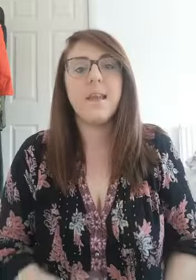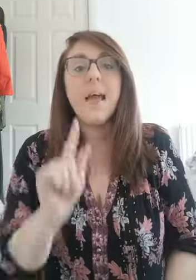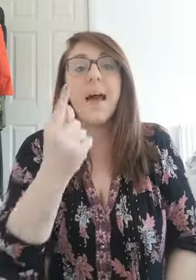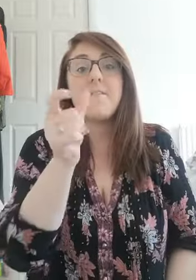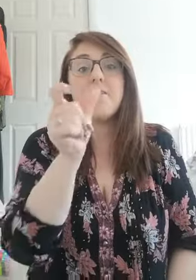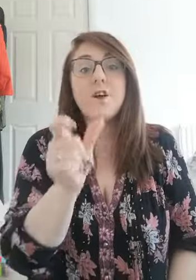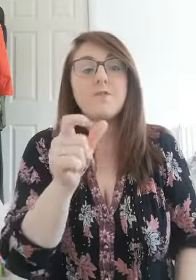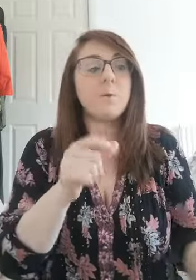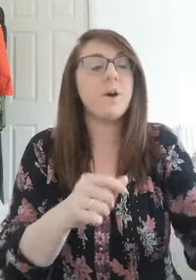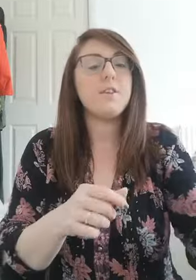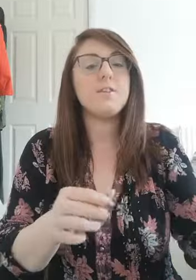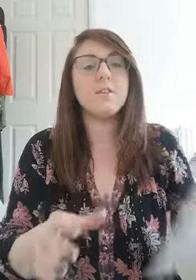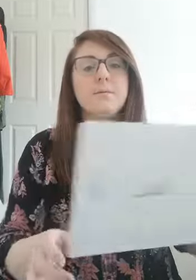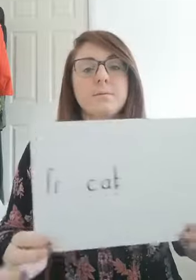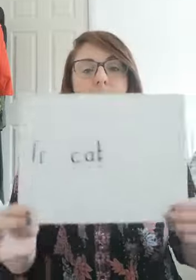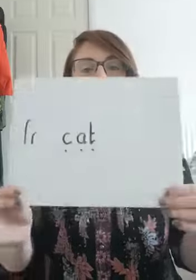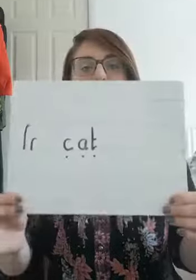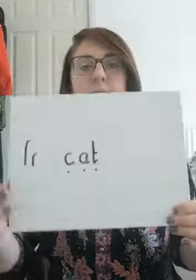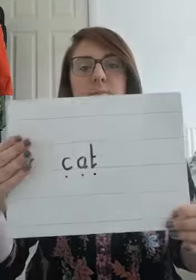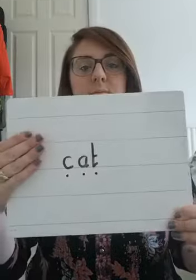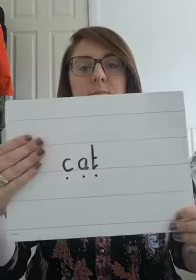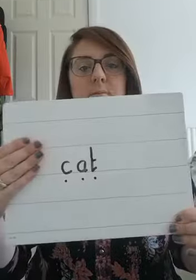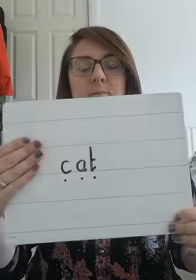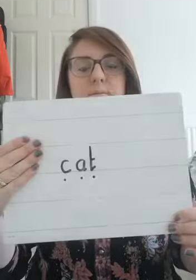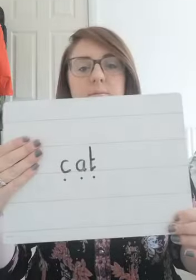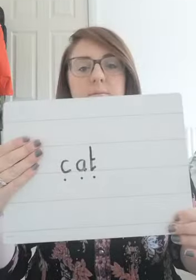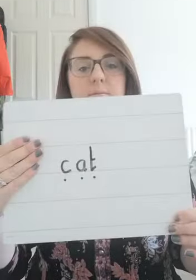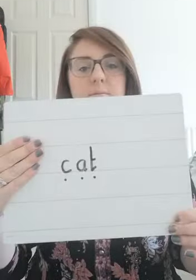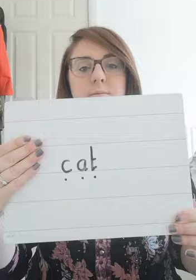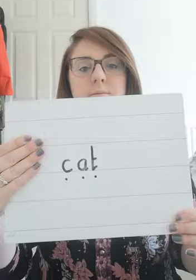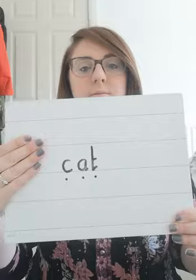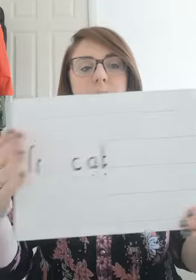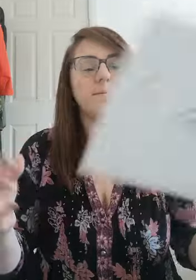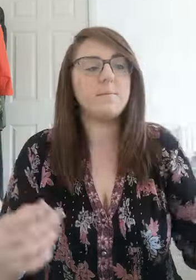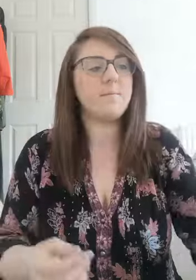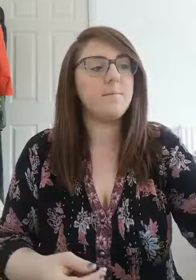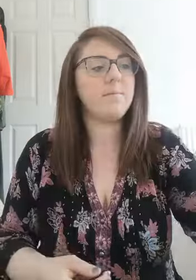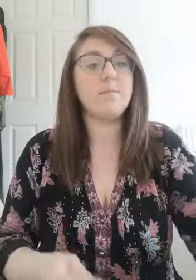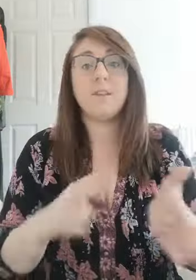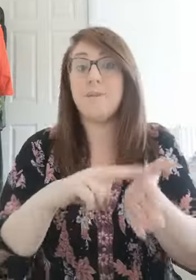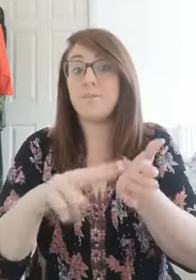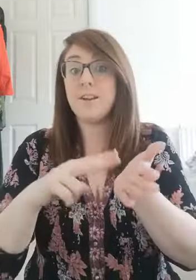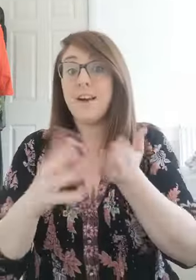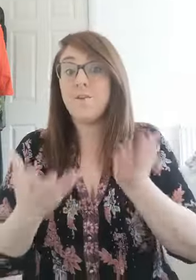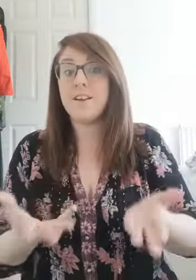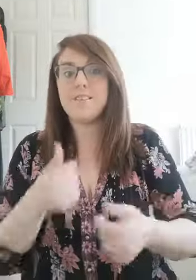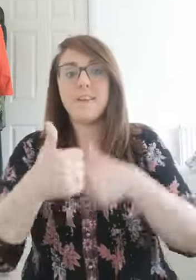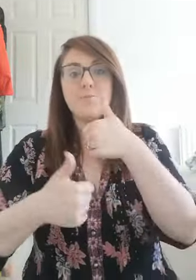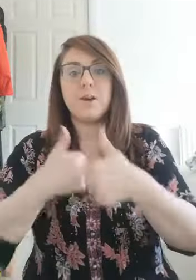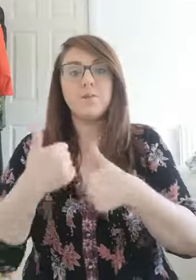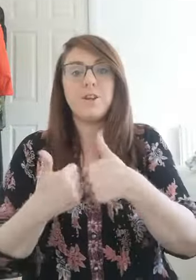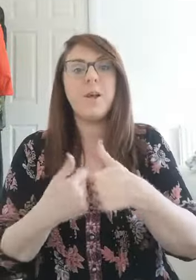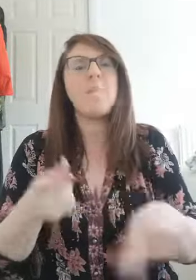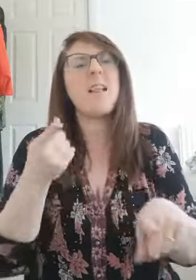Our first word. If you can read that already - well done!